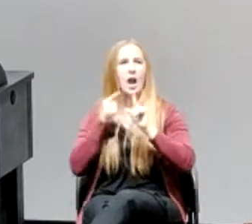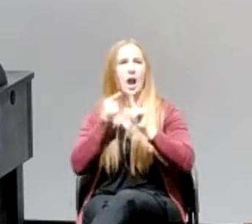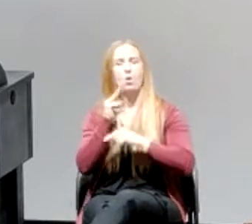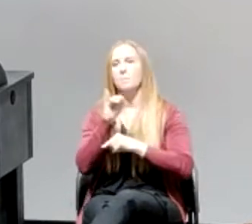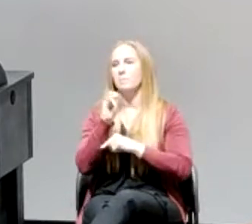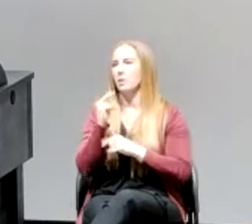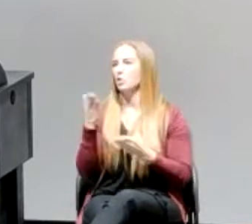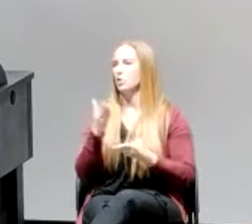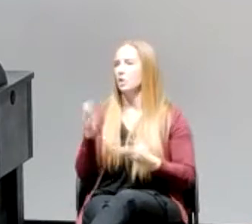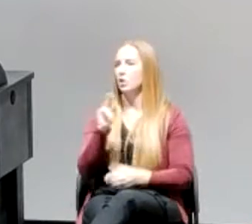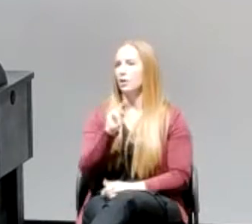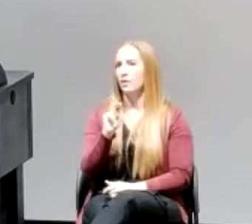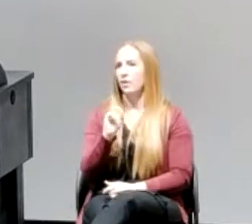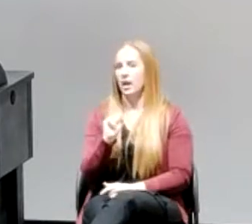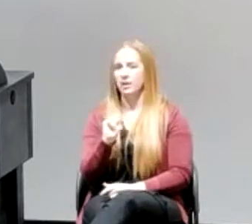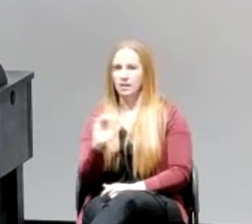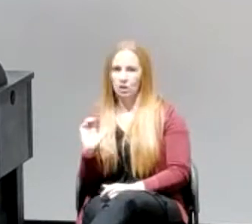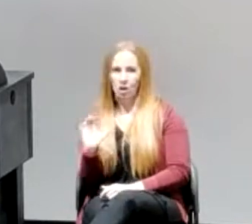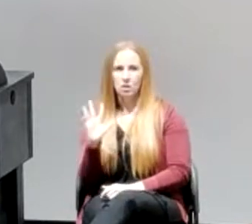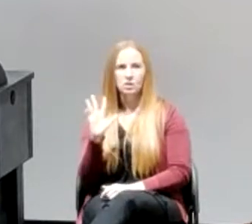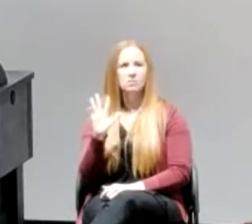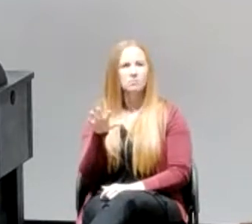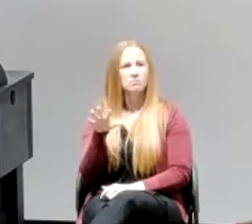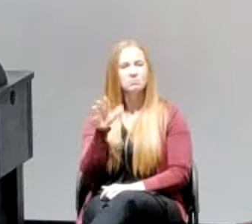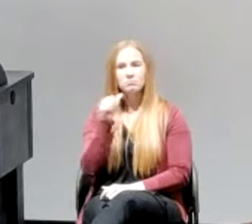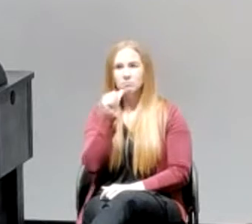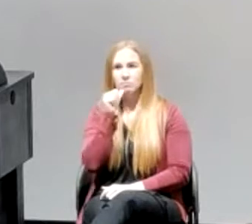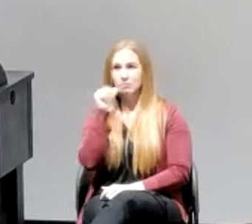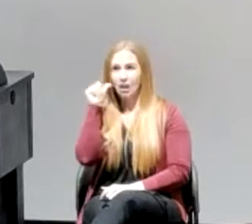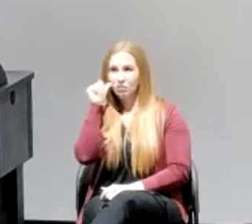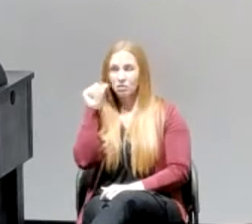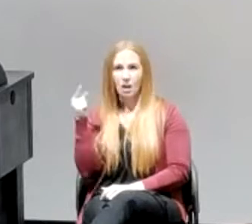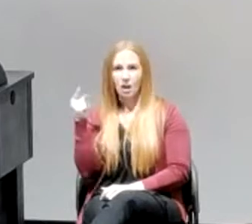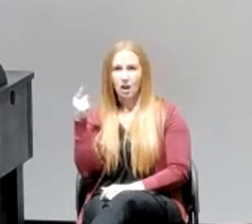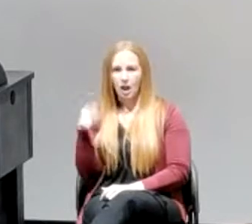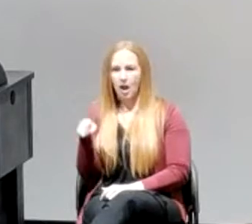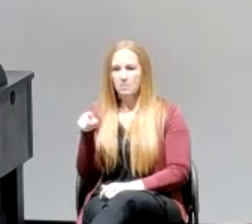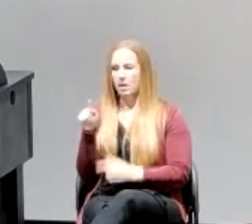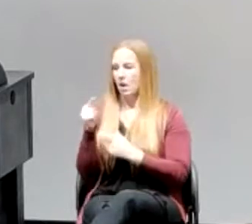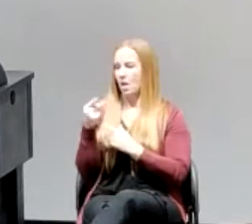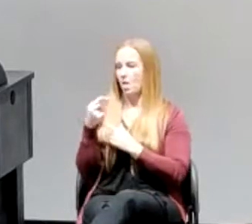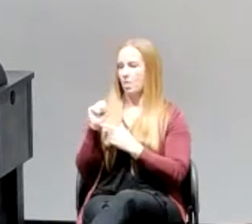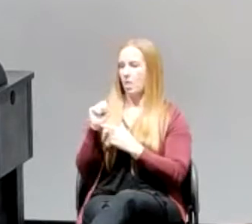Celebrator , yInaugural festive tees taking place this week.